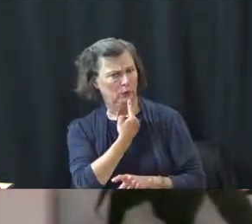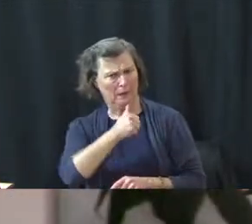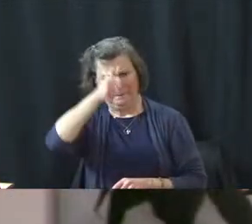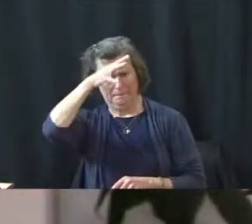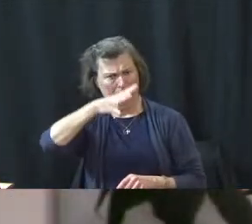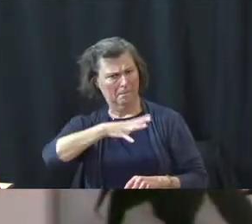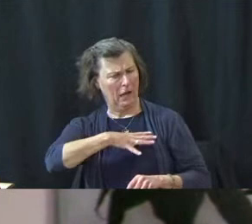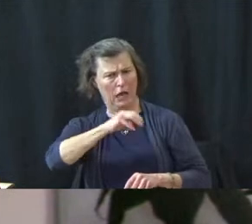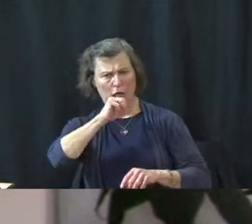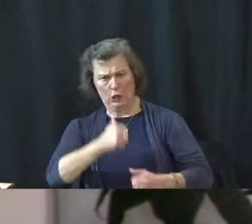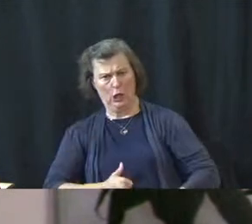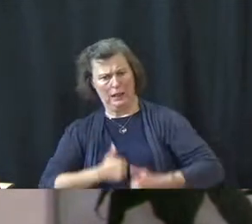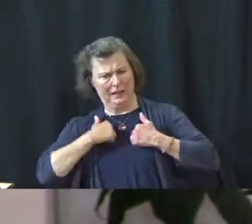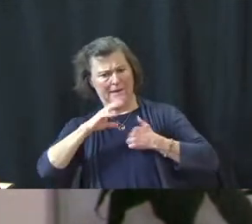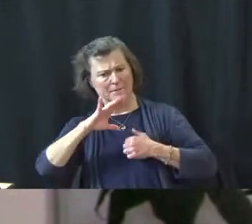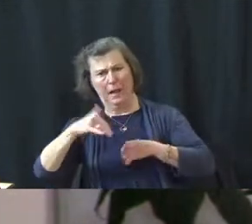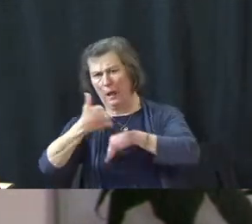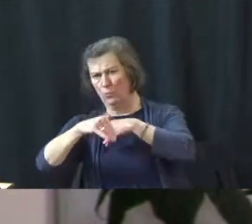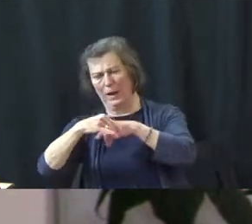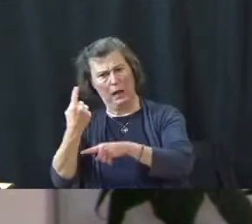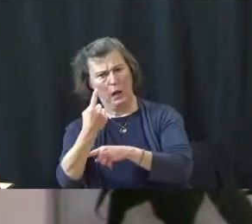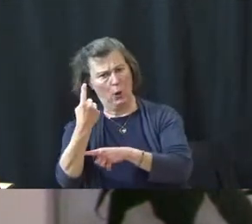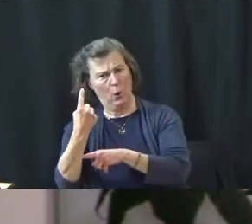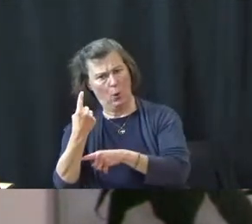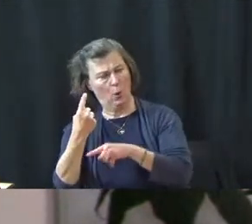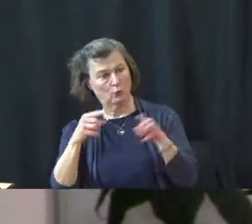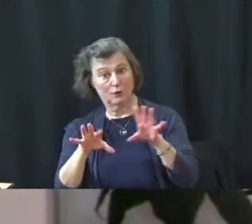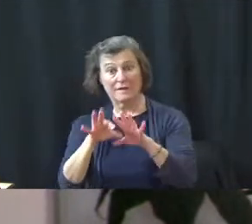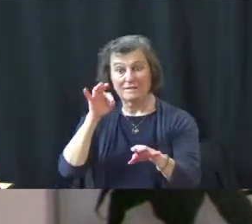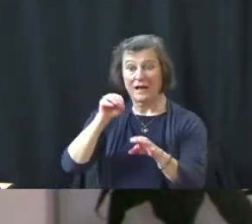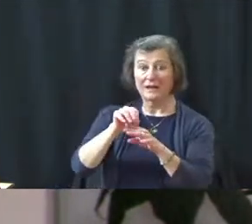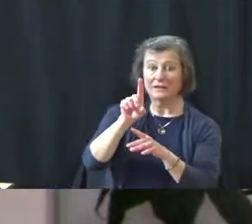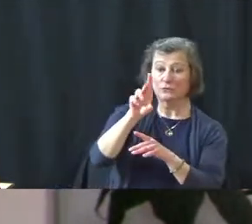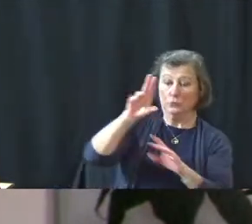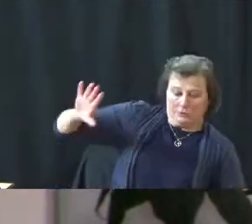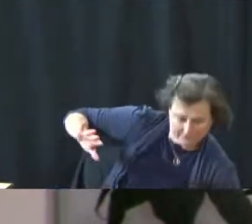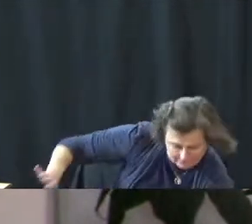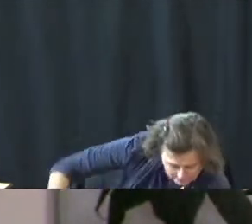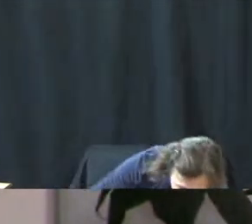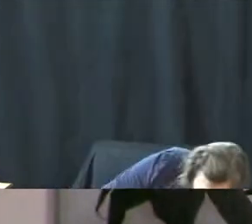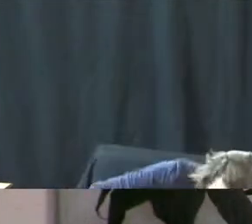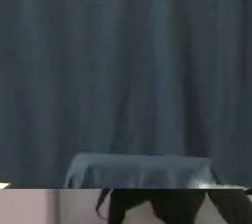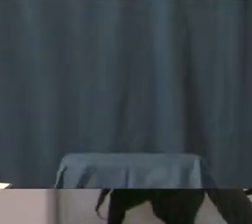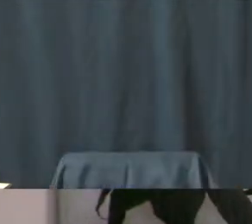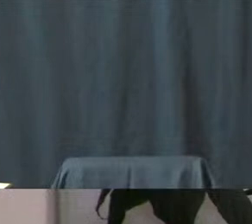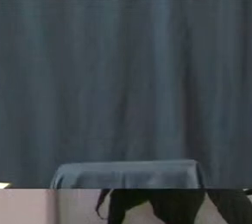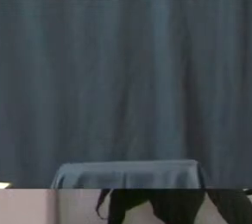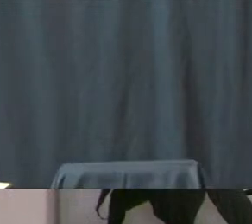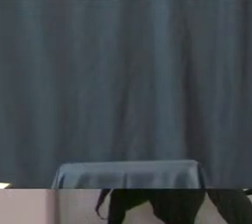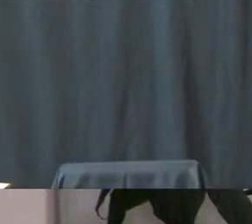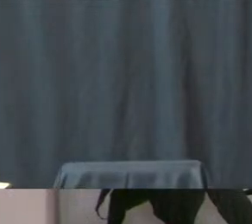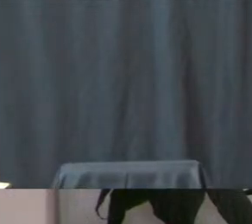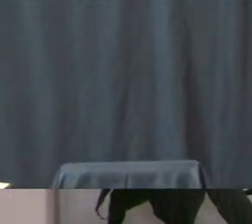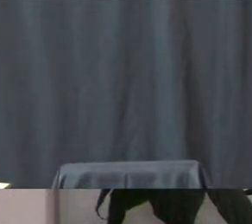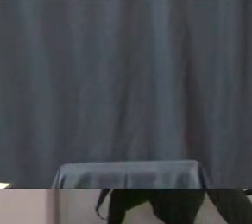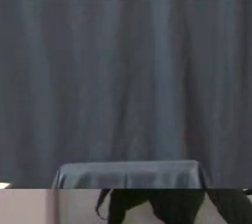bread alone.” You can find this in both Deuteronomy and Matthew, and then my friend expanded upon